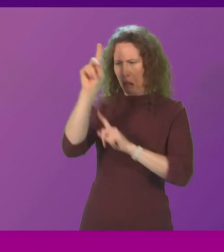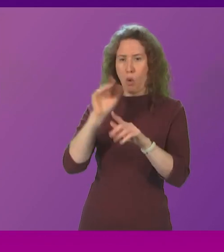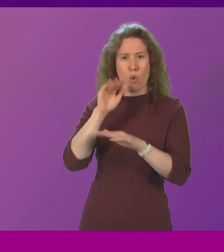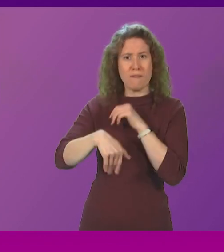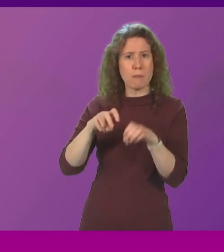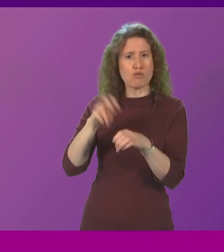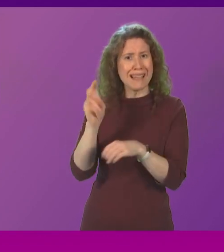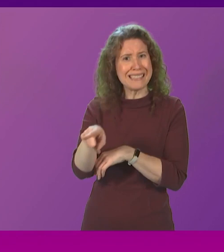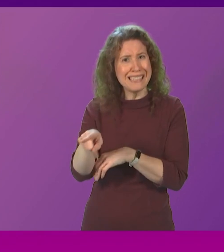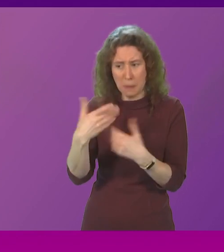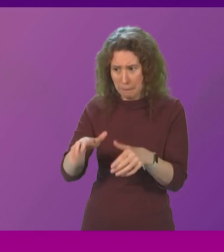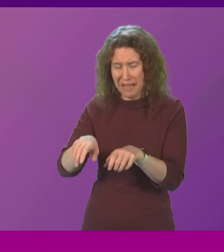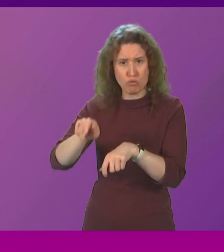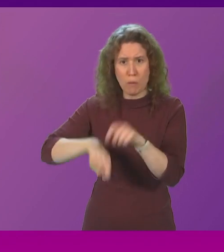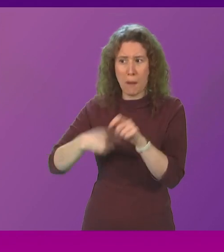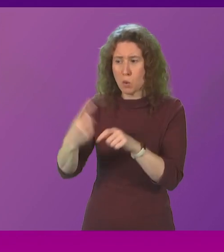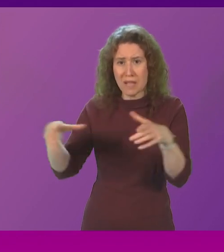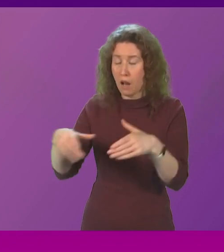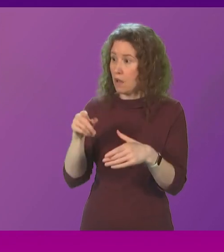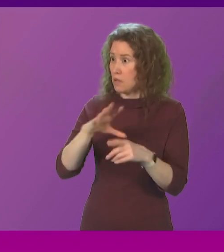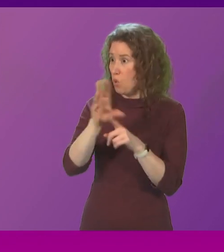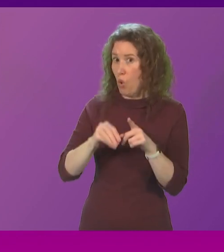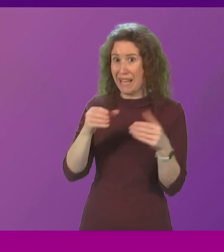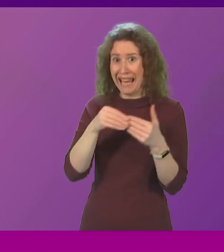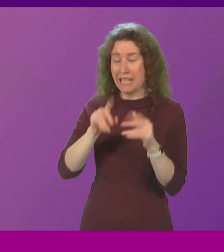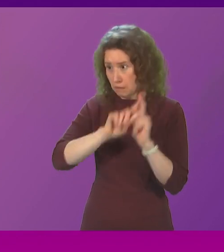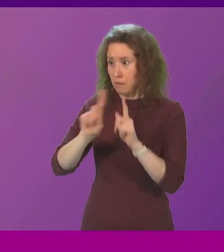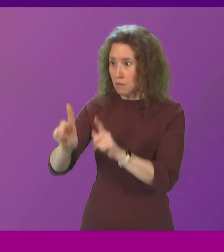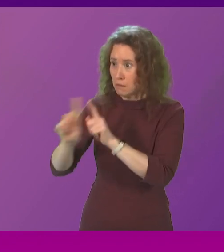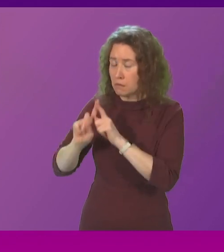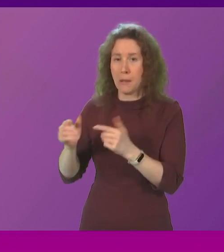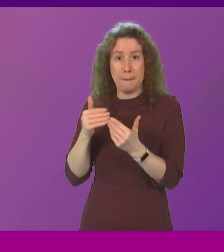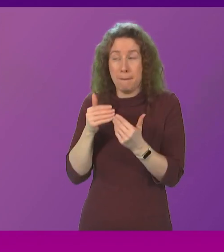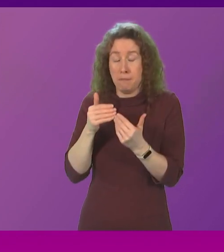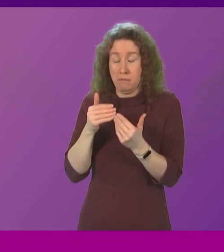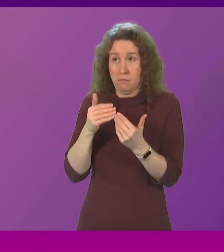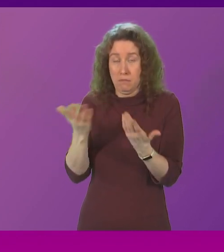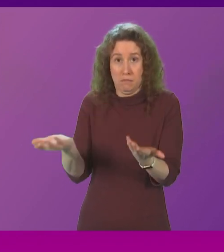The Tory party has had more leaders in as many months than Douglas Ross has jobs.